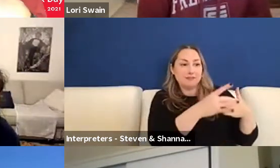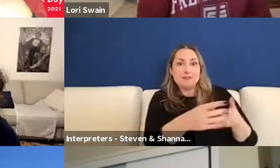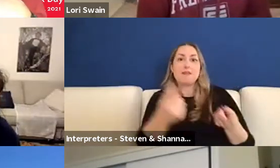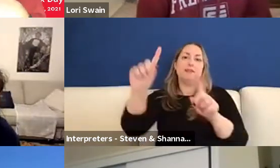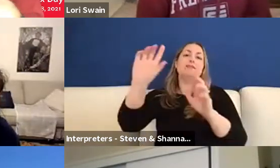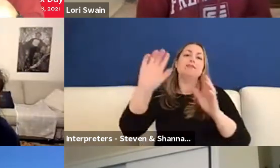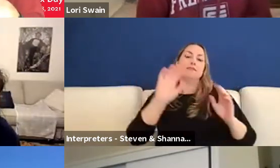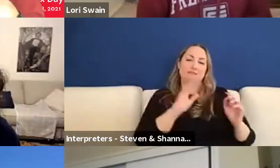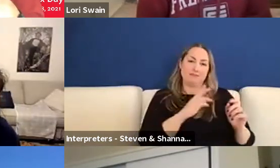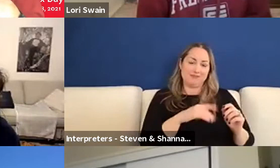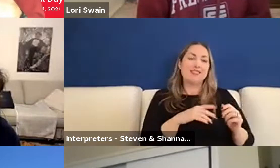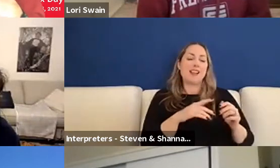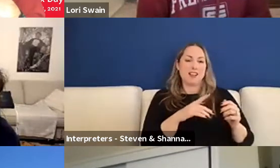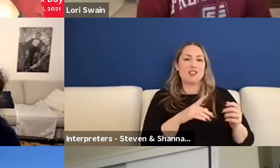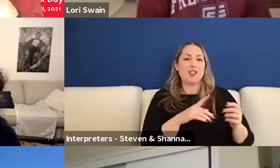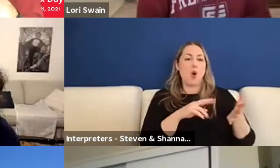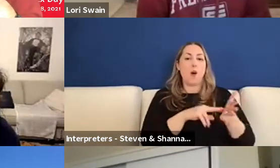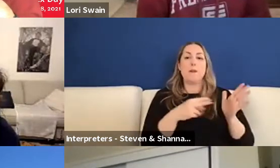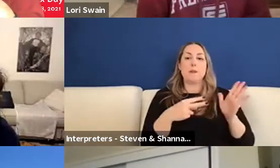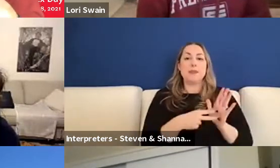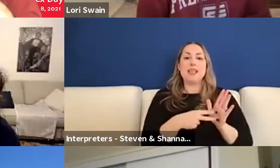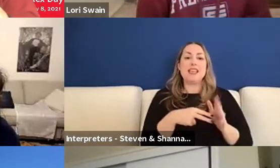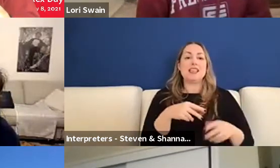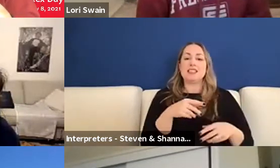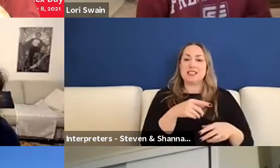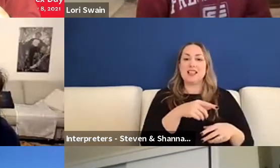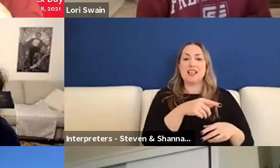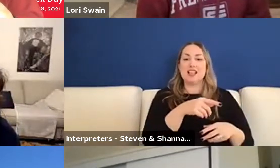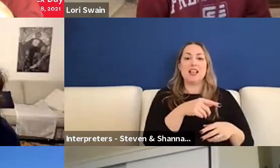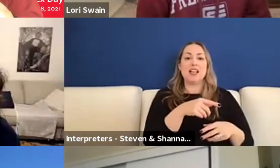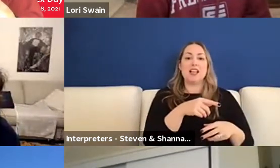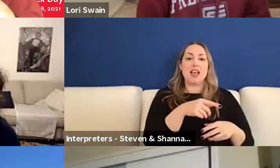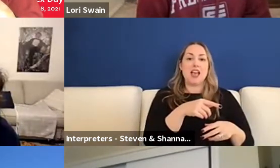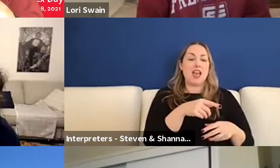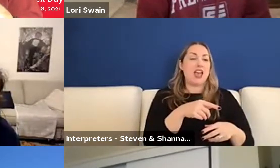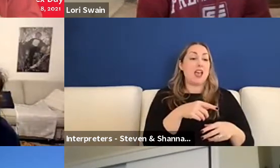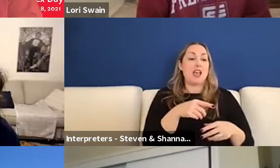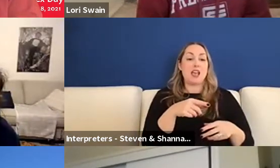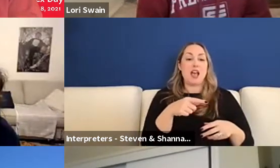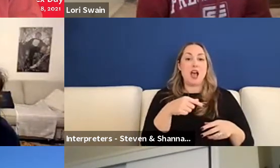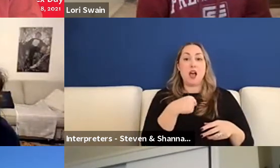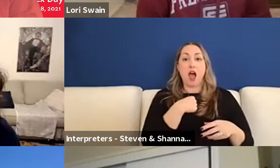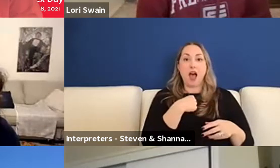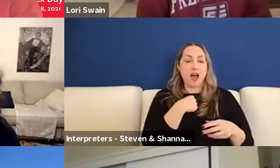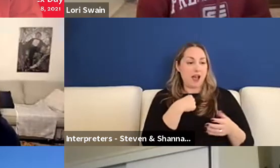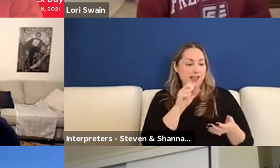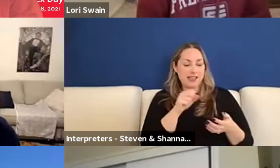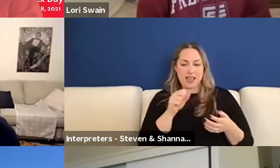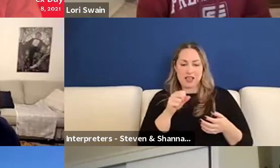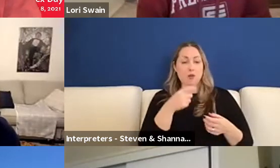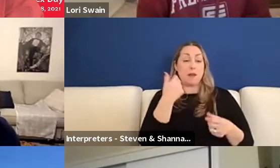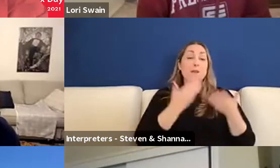distance, not only did they just transfer the call, they actually call the other person say, hey, by the way, you know, this is an